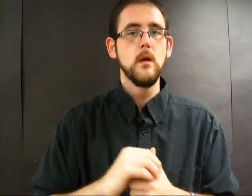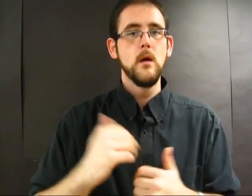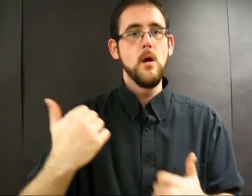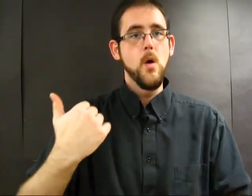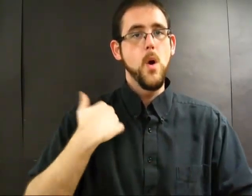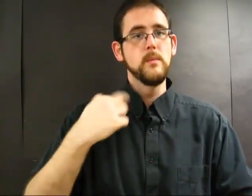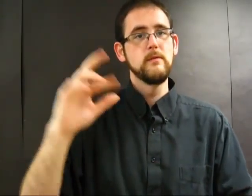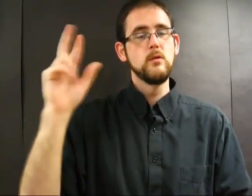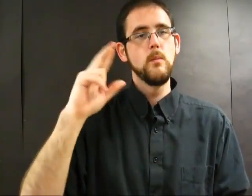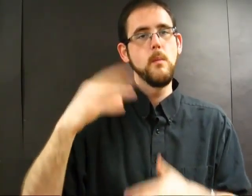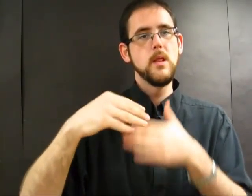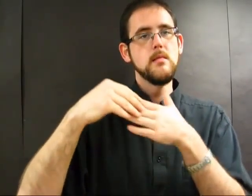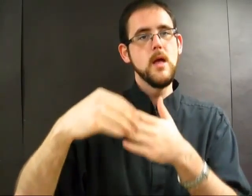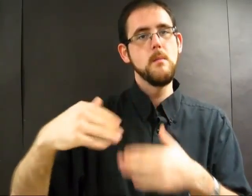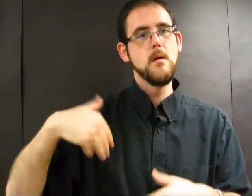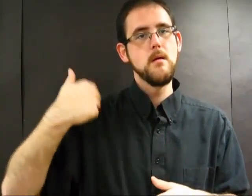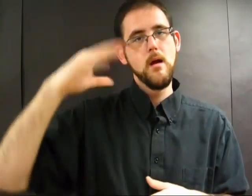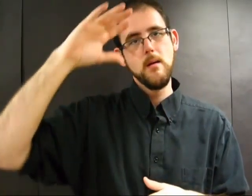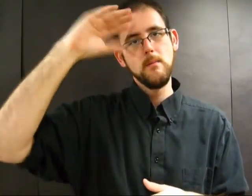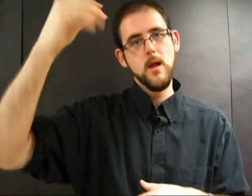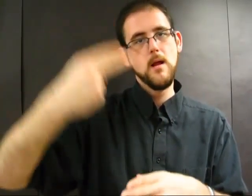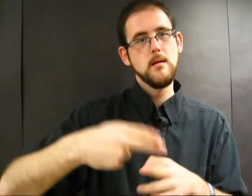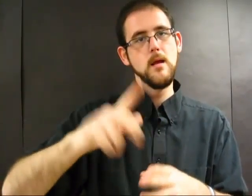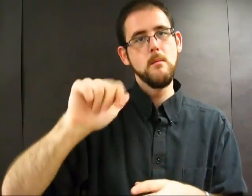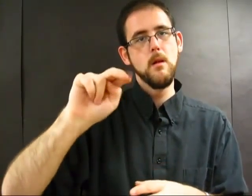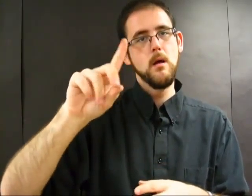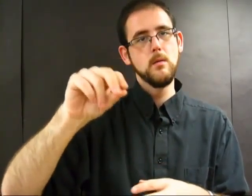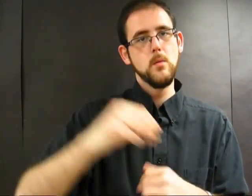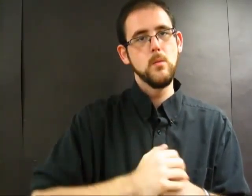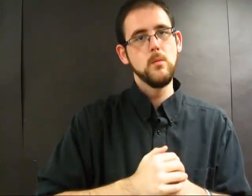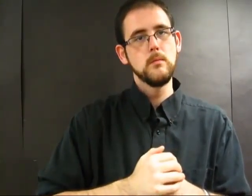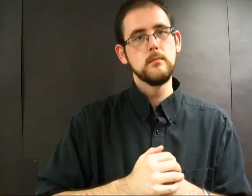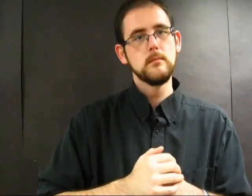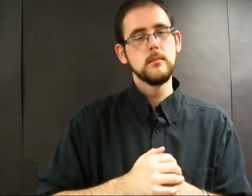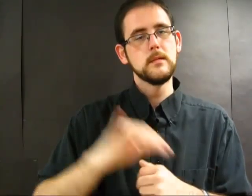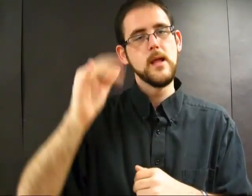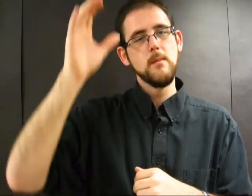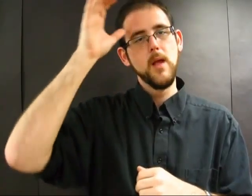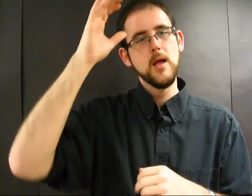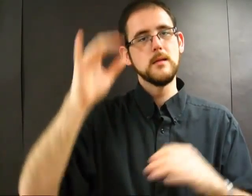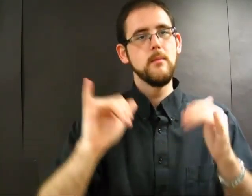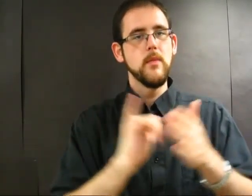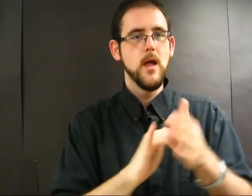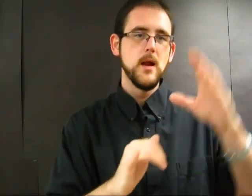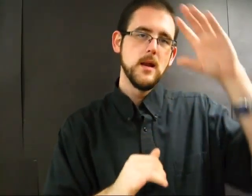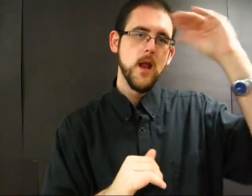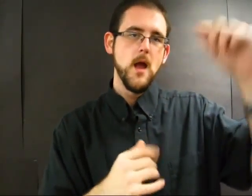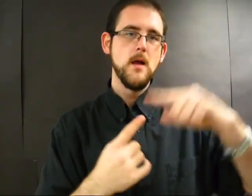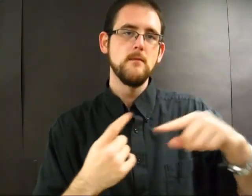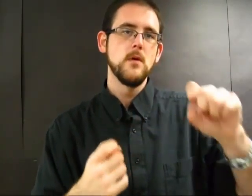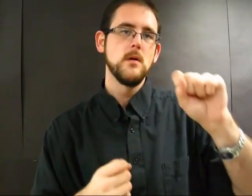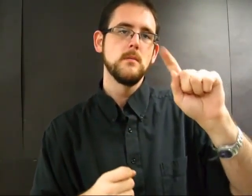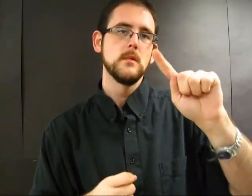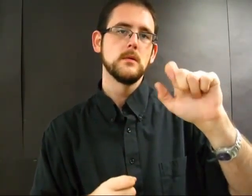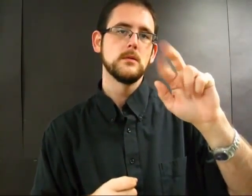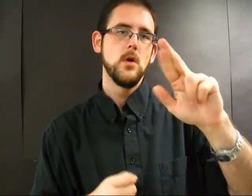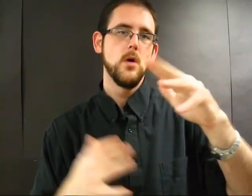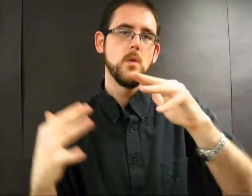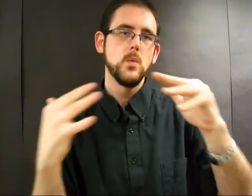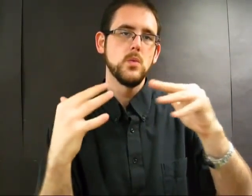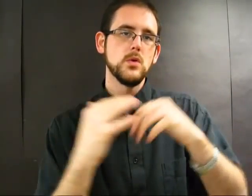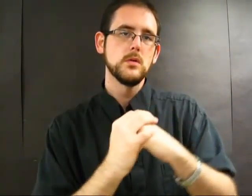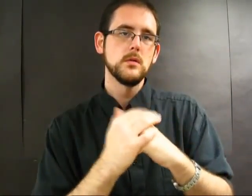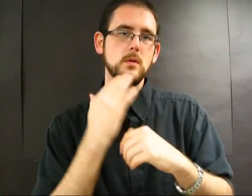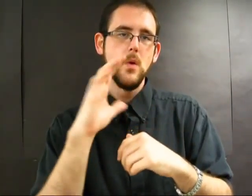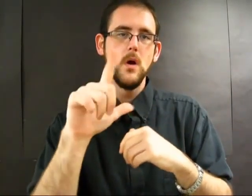The AOR is led by a young guy named Lando, who named himself after that guy from Star Wars